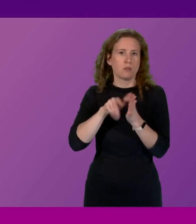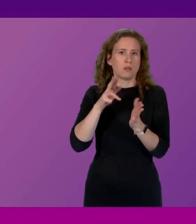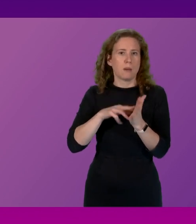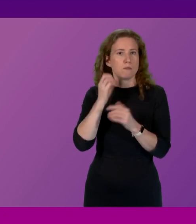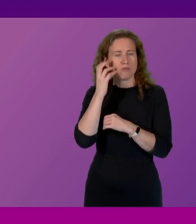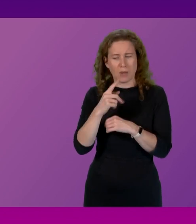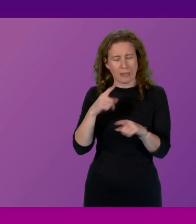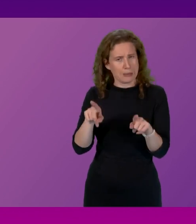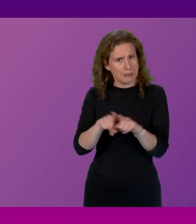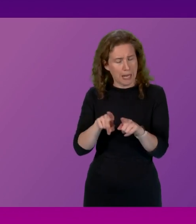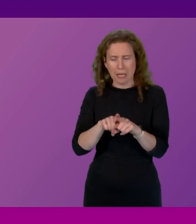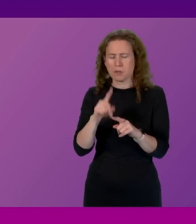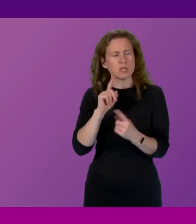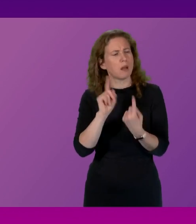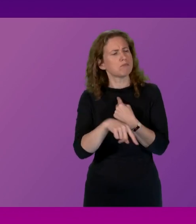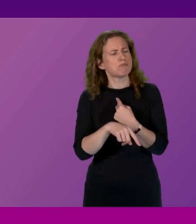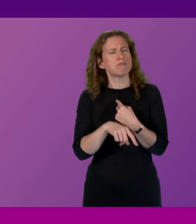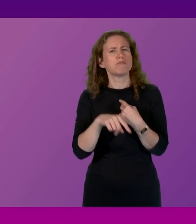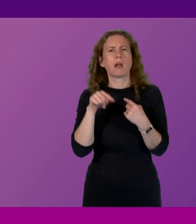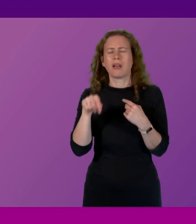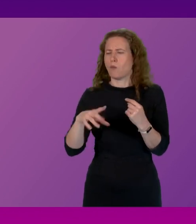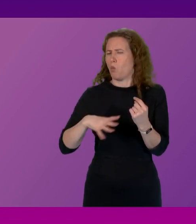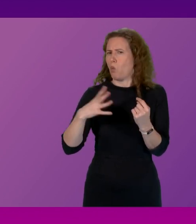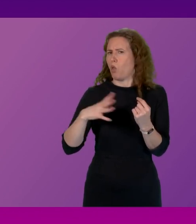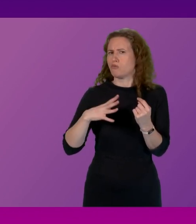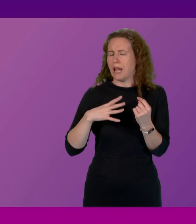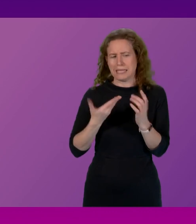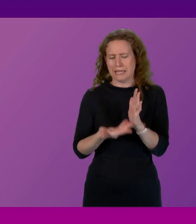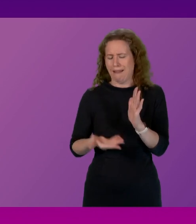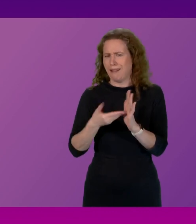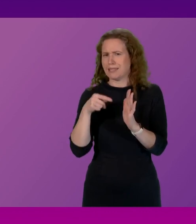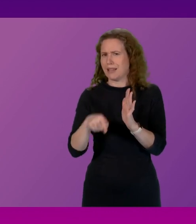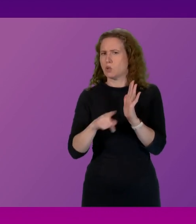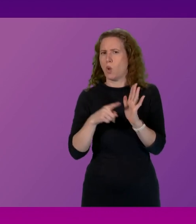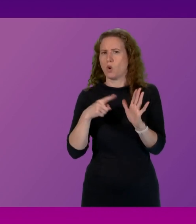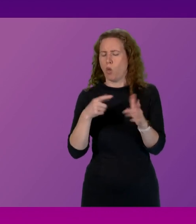The minister responded that Barnett consequentials had already been added to the local authority block.